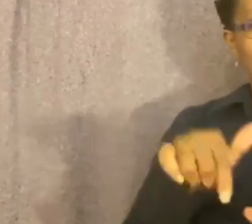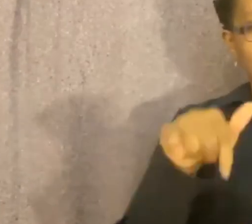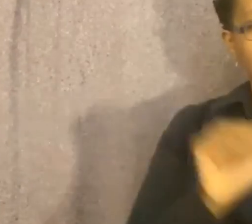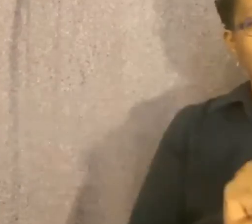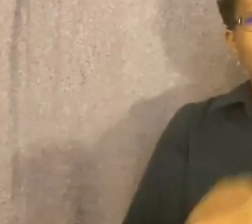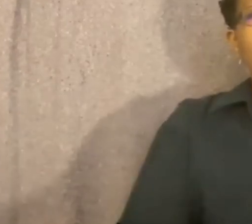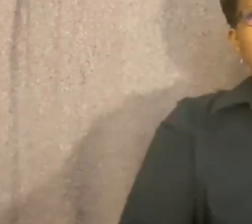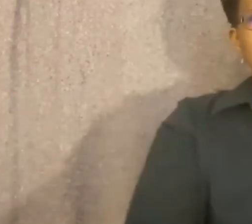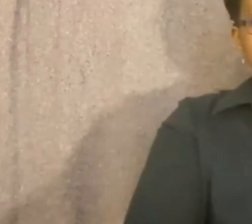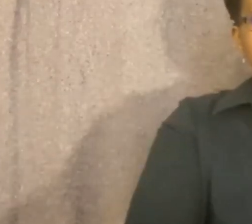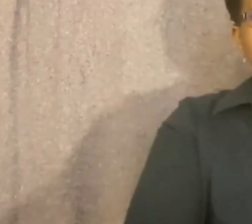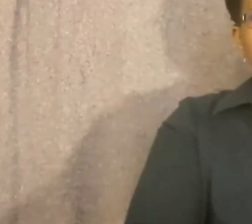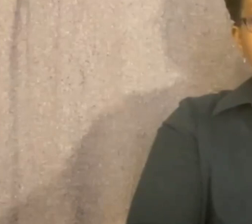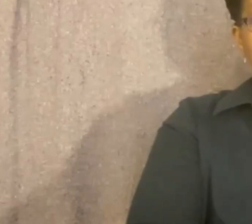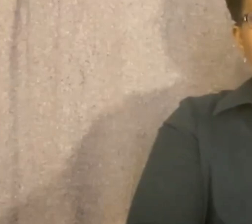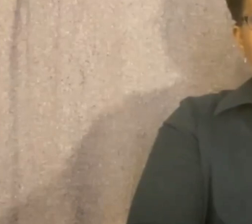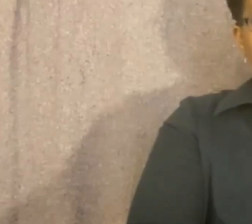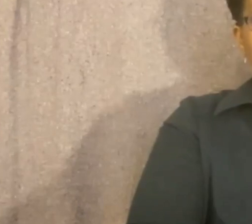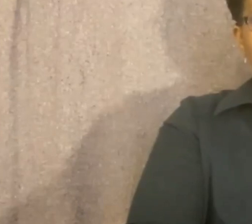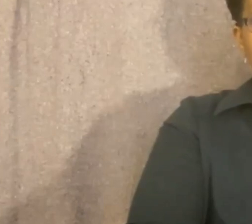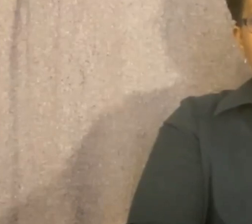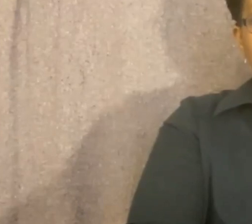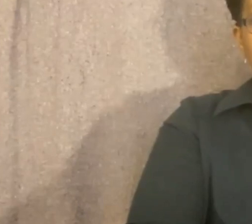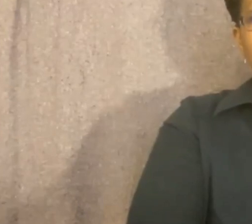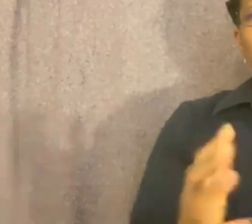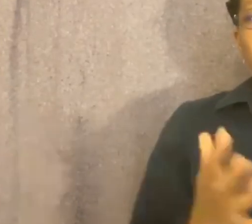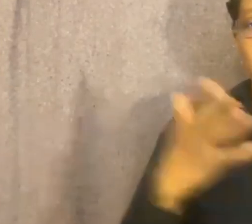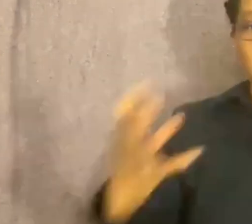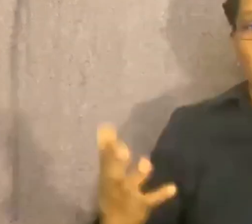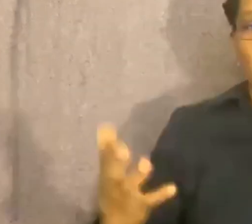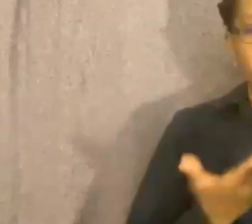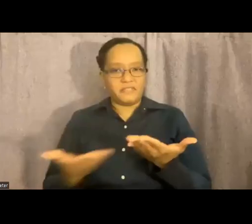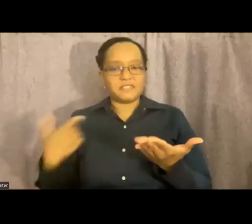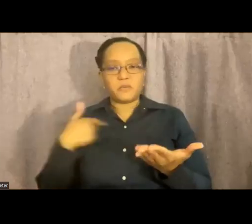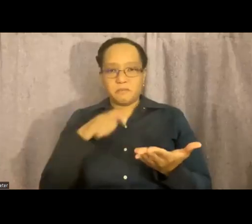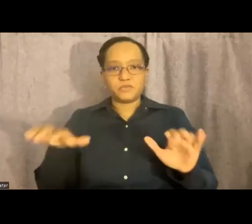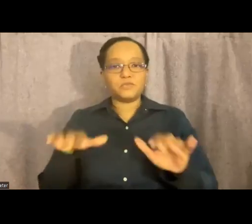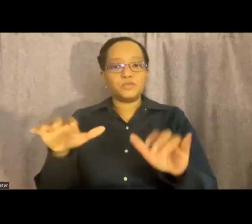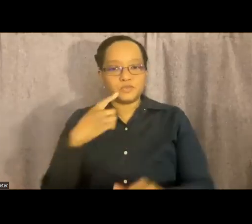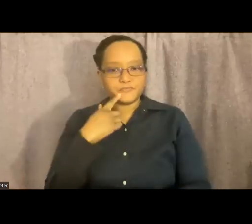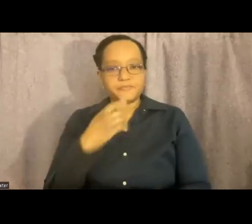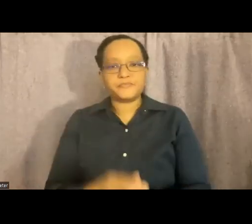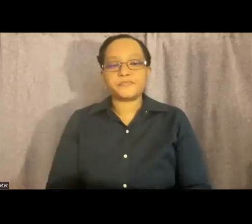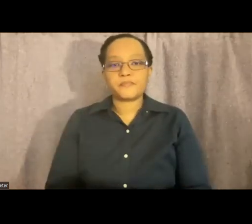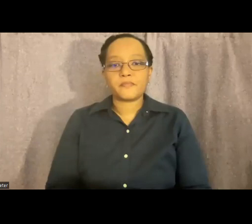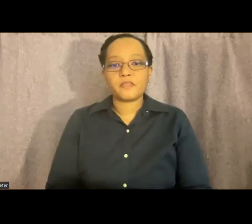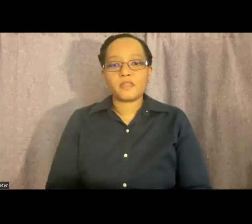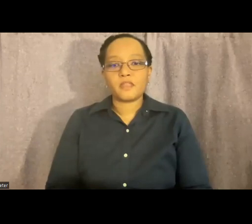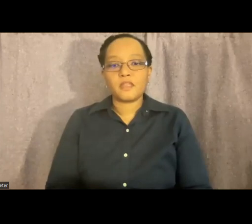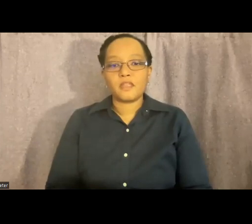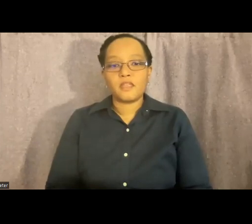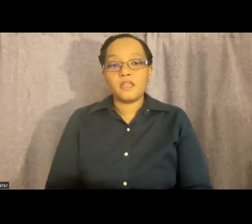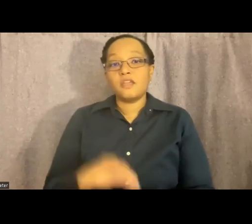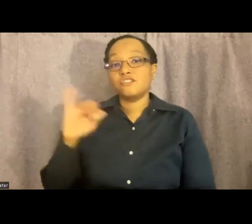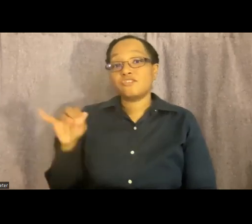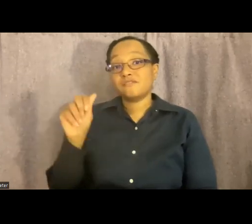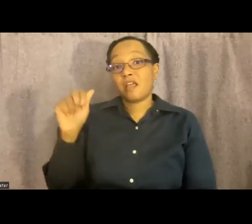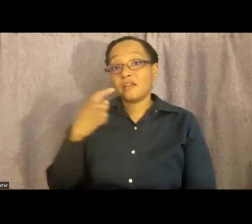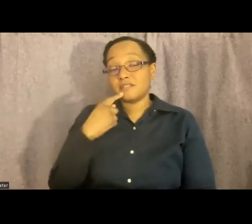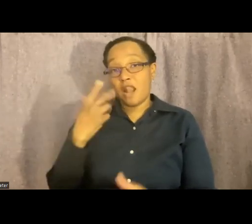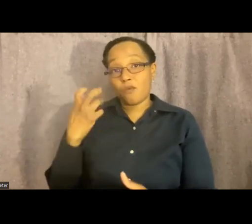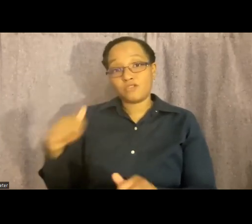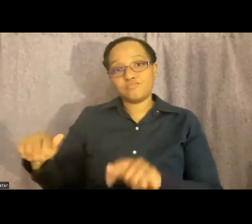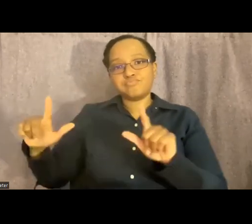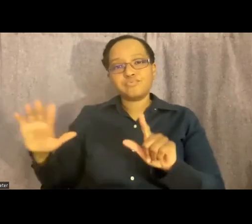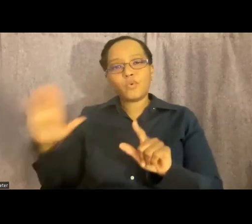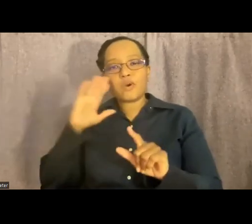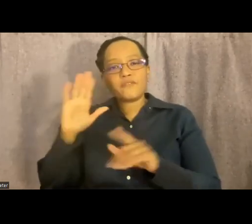A lot of peace to the puzzle and work we need to do . We will bring you back in a moment